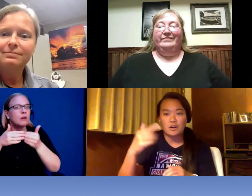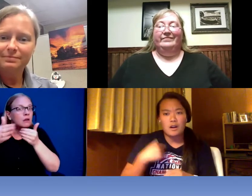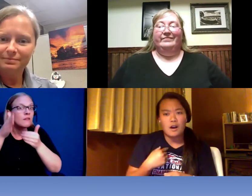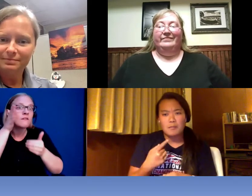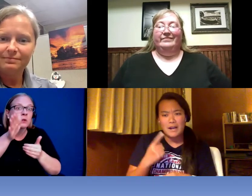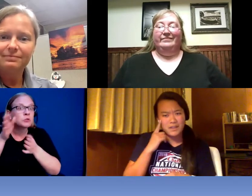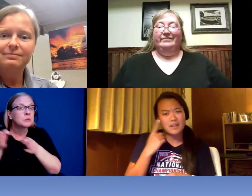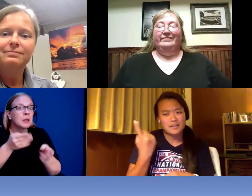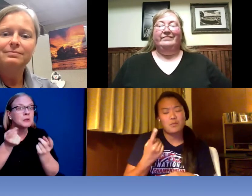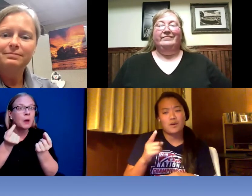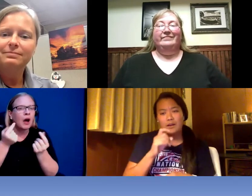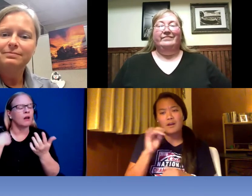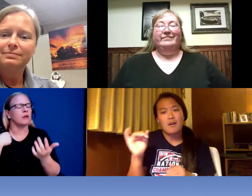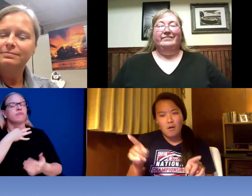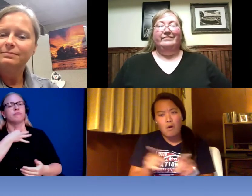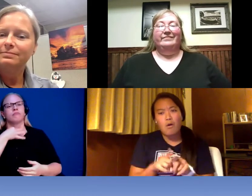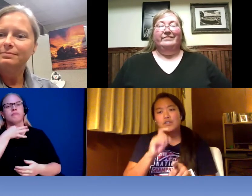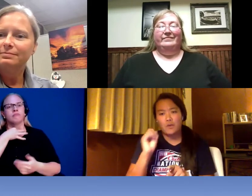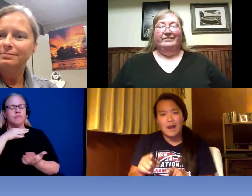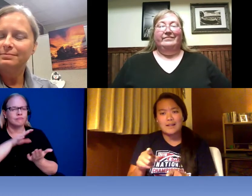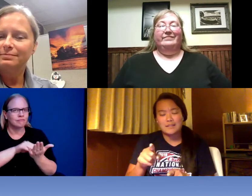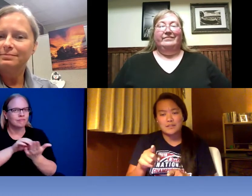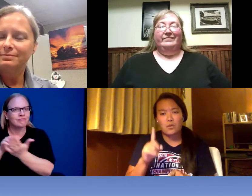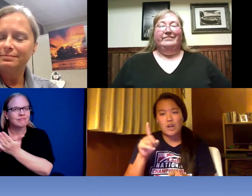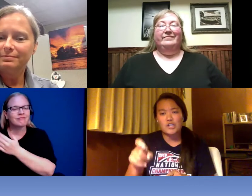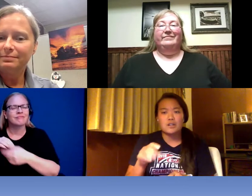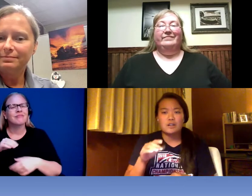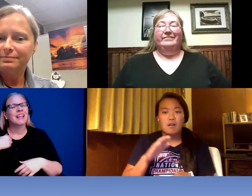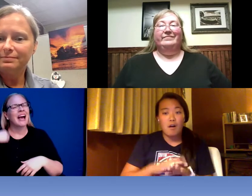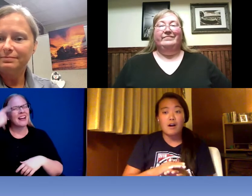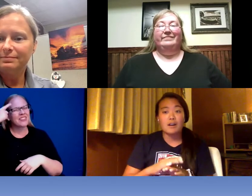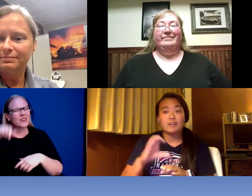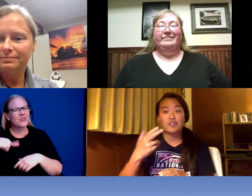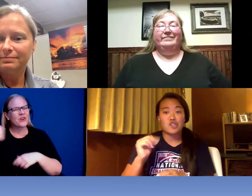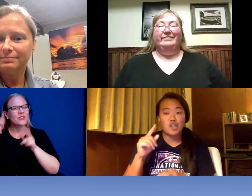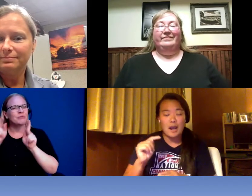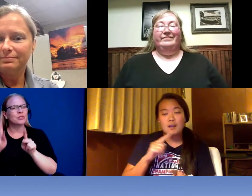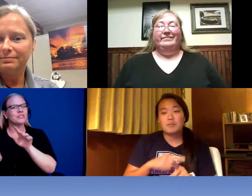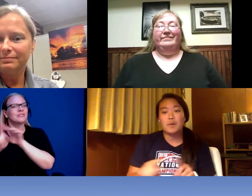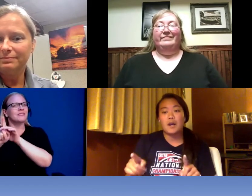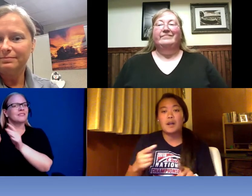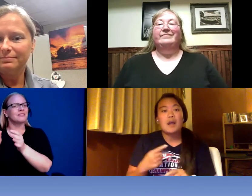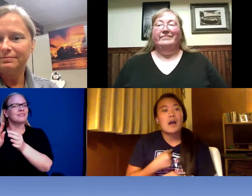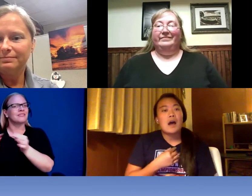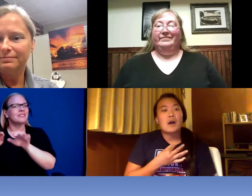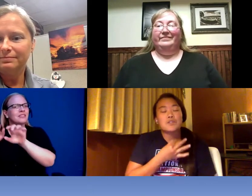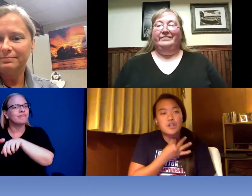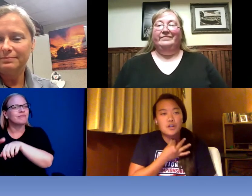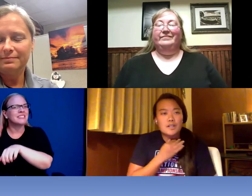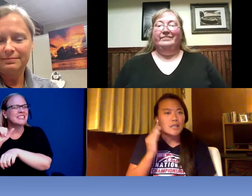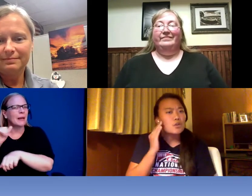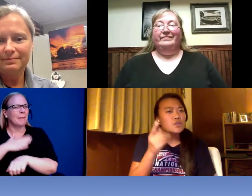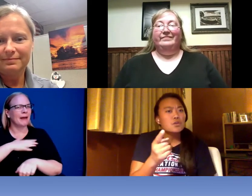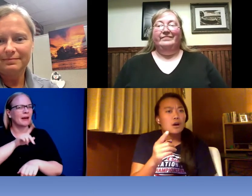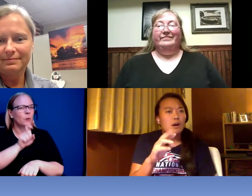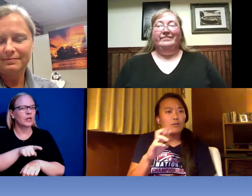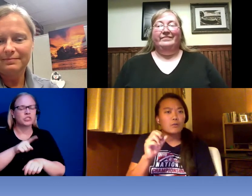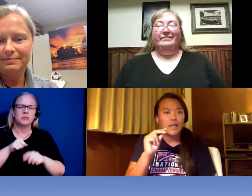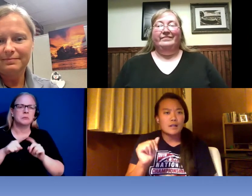future. I think someone also asked this question on the chat . But I was curious I know Reanna